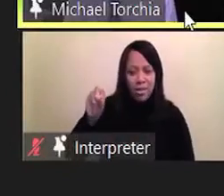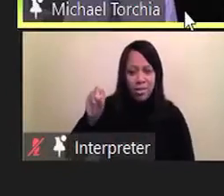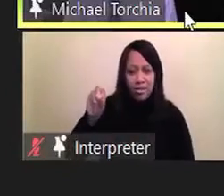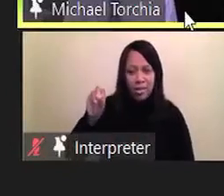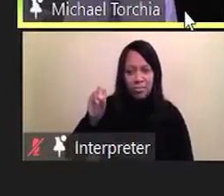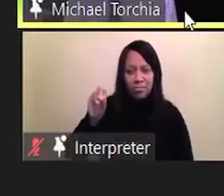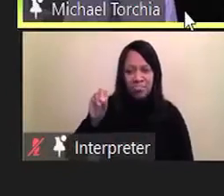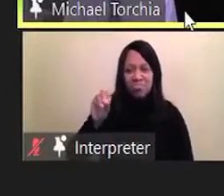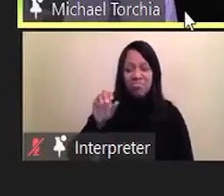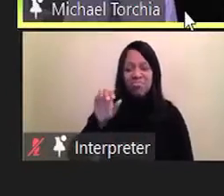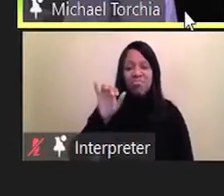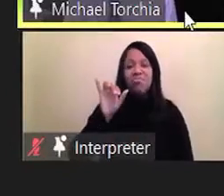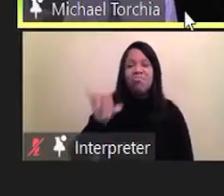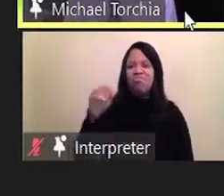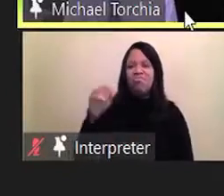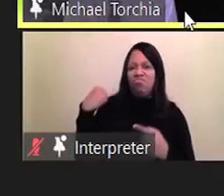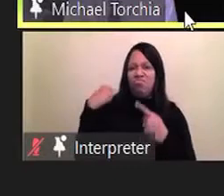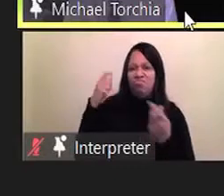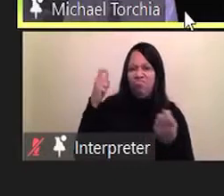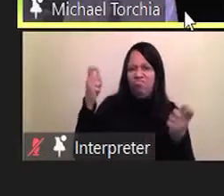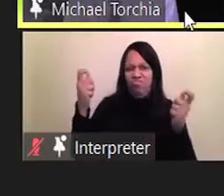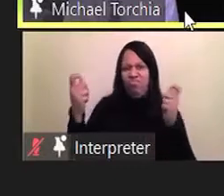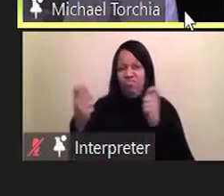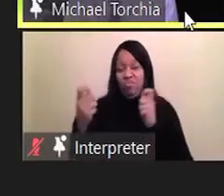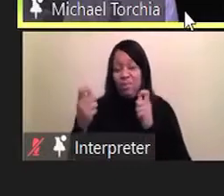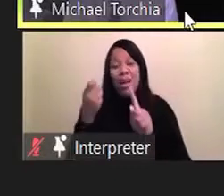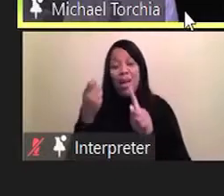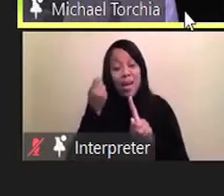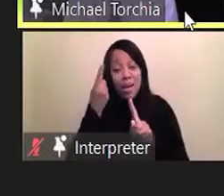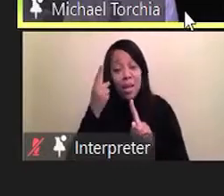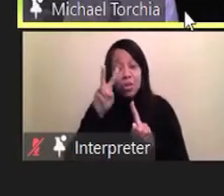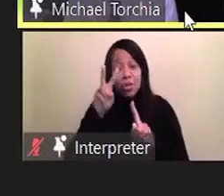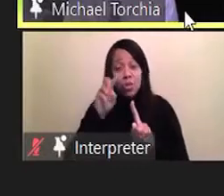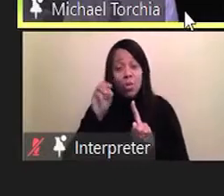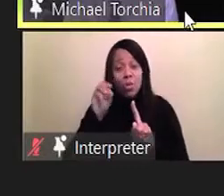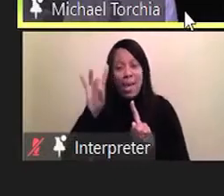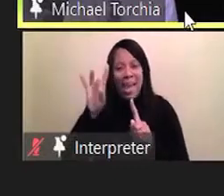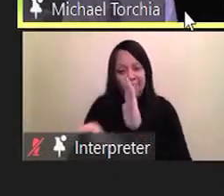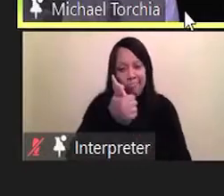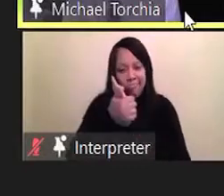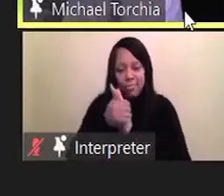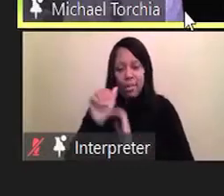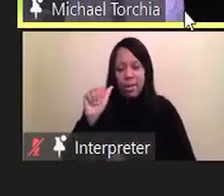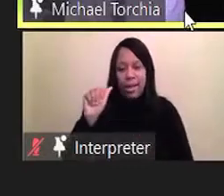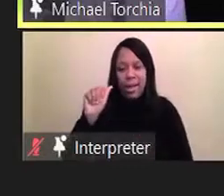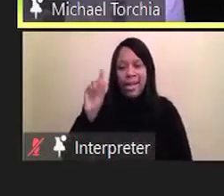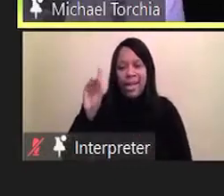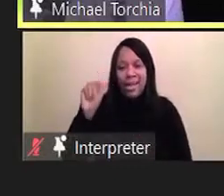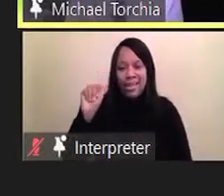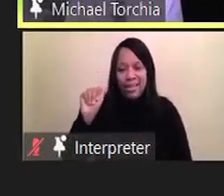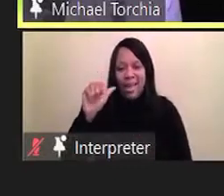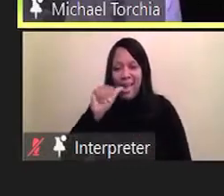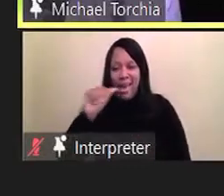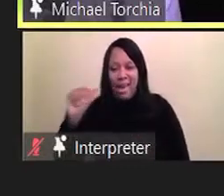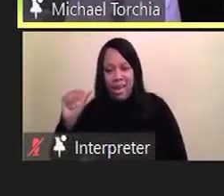But in 2008, there was an amendment, the ADA Amendment Act. Some people call it the ADAAA, although that's